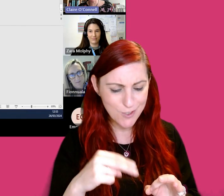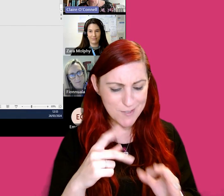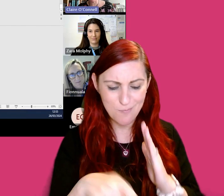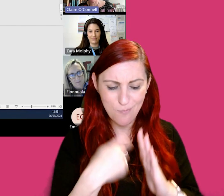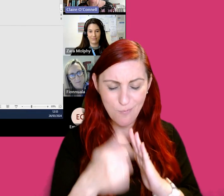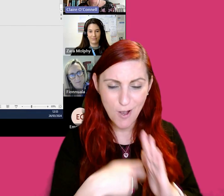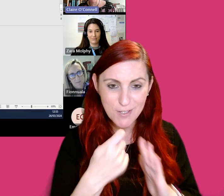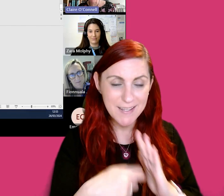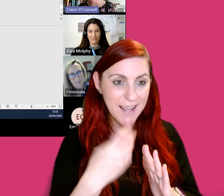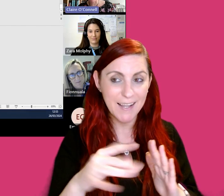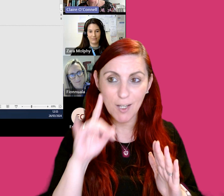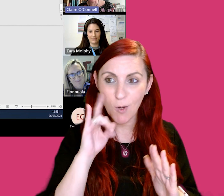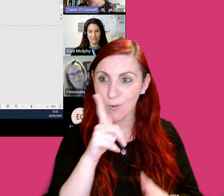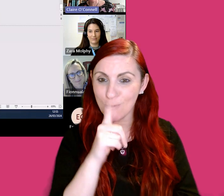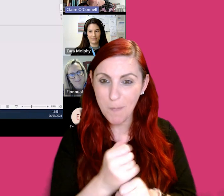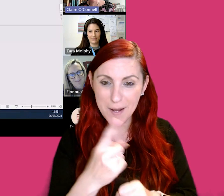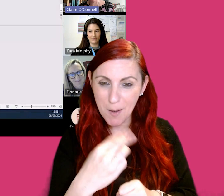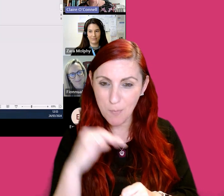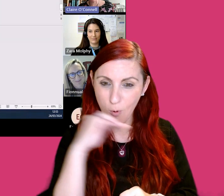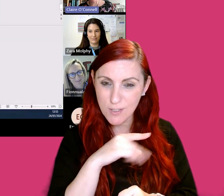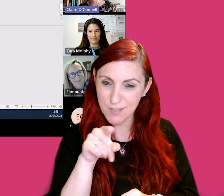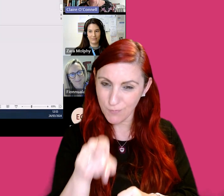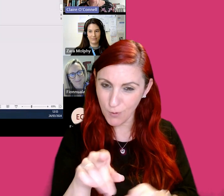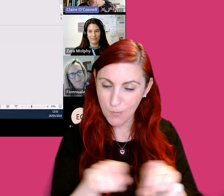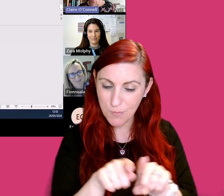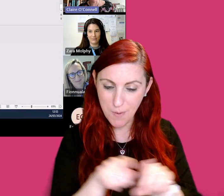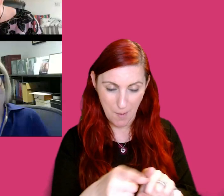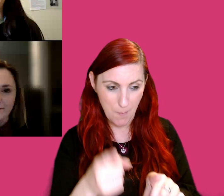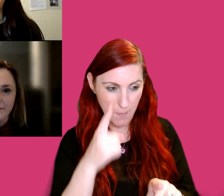when you're talking about it how much it means to you and I and we can see how much it it has